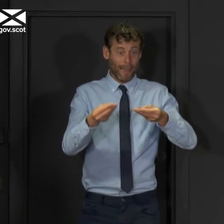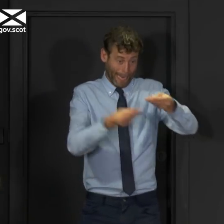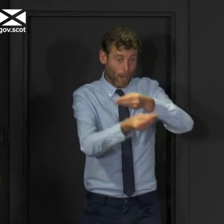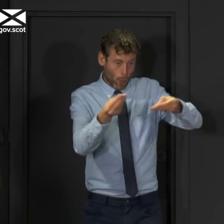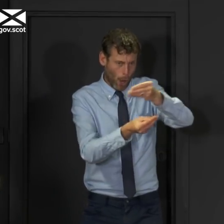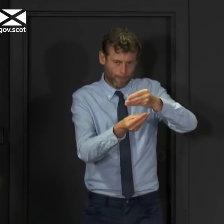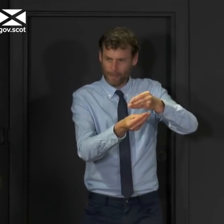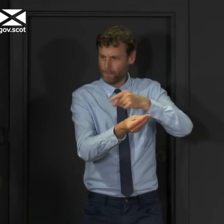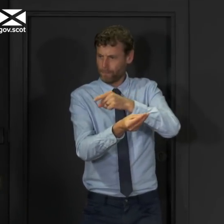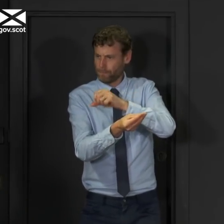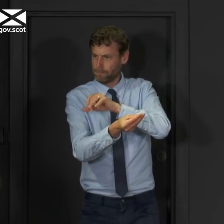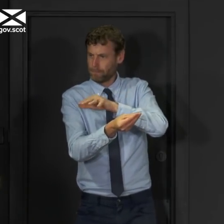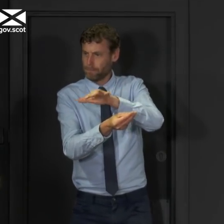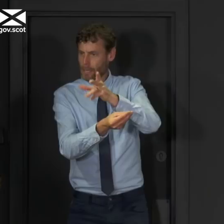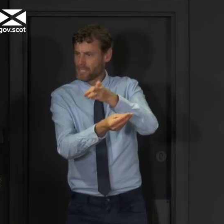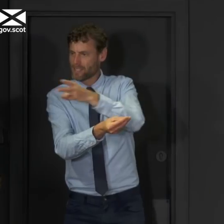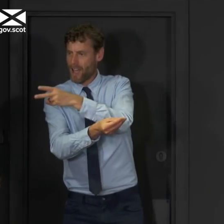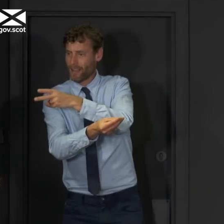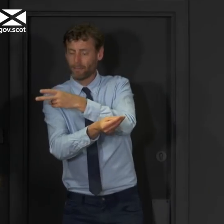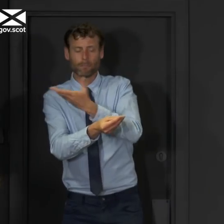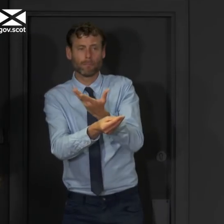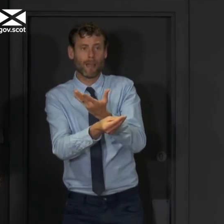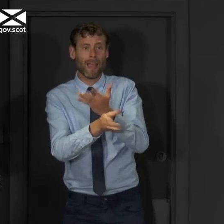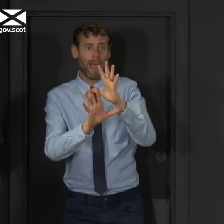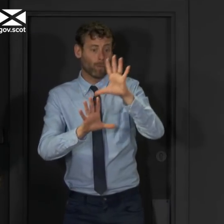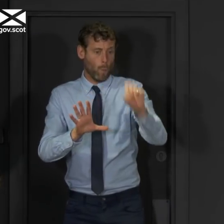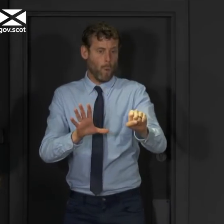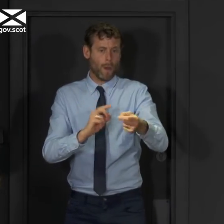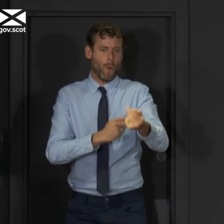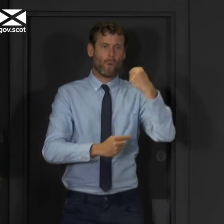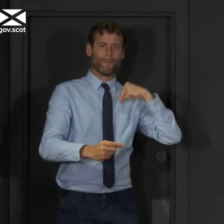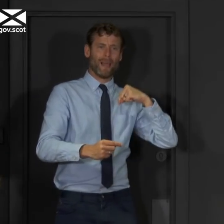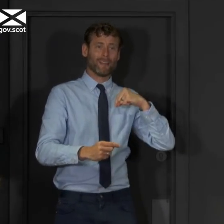start dying, and we have to lock down again that is not helping the businesses that are